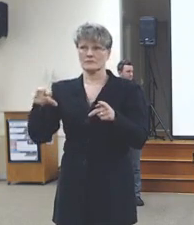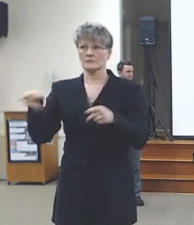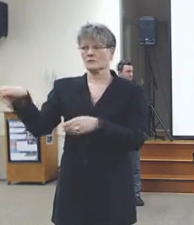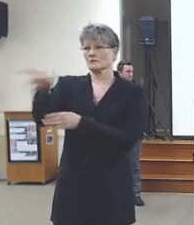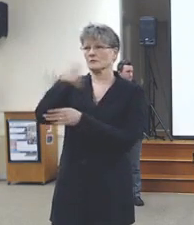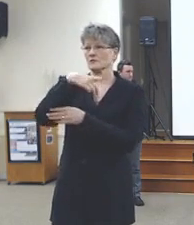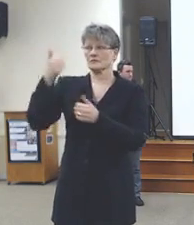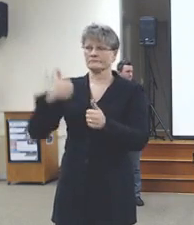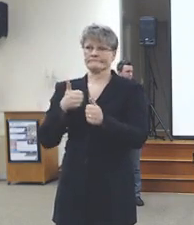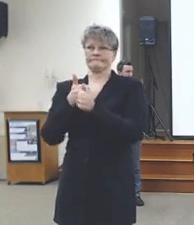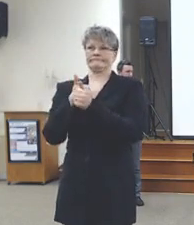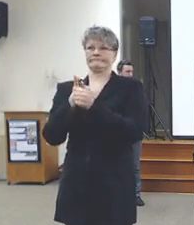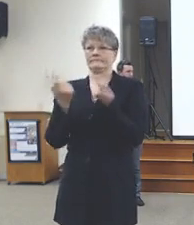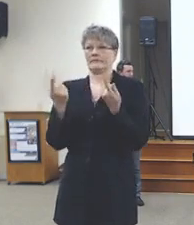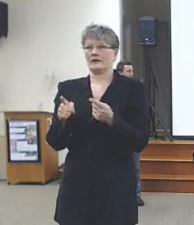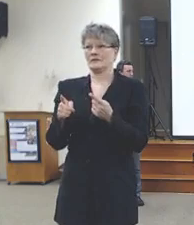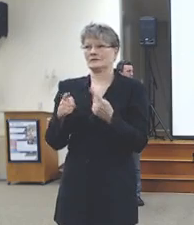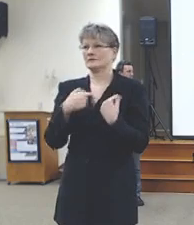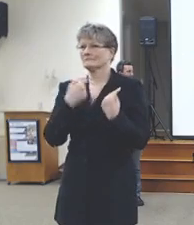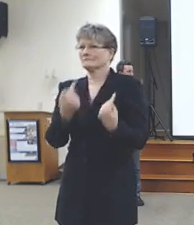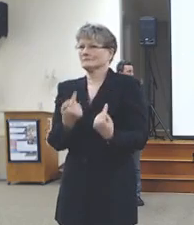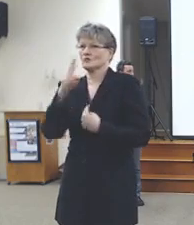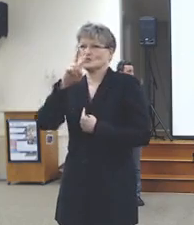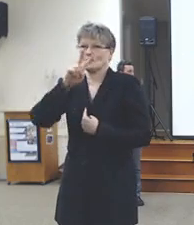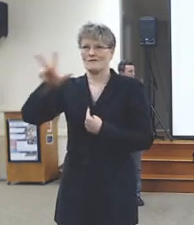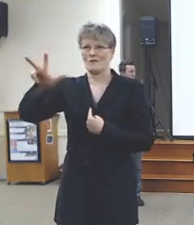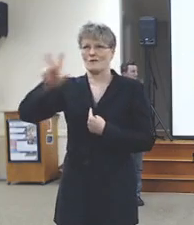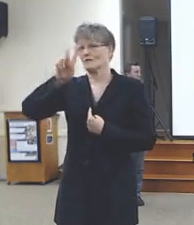on what's happened in the past 24 hours.